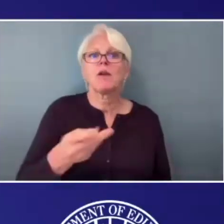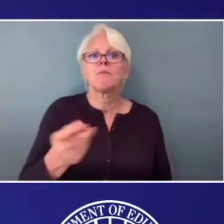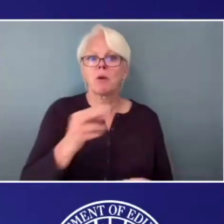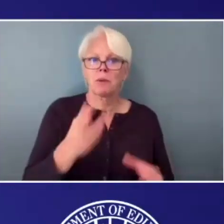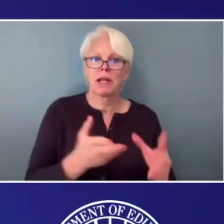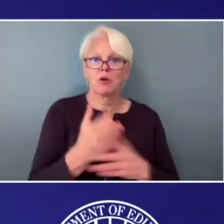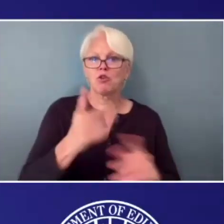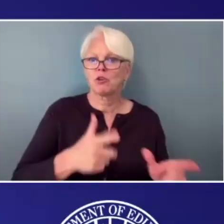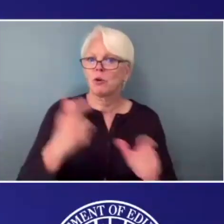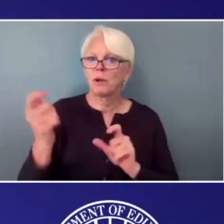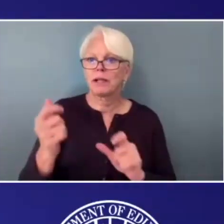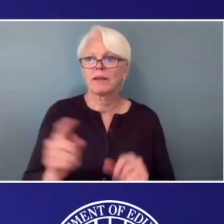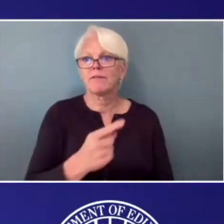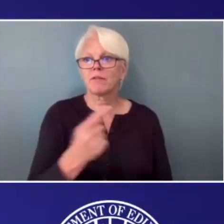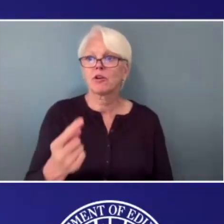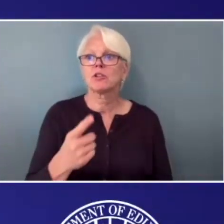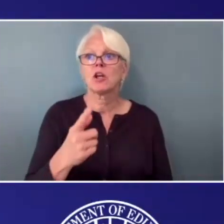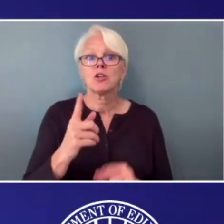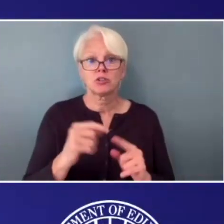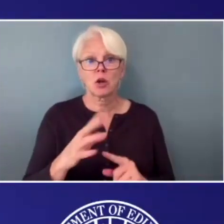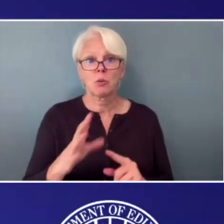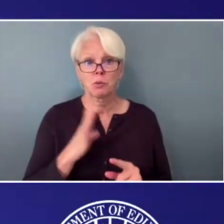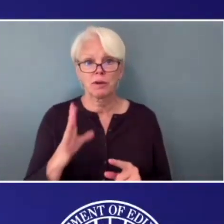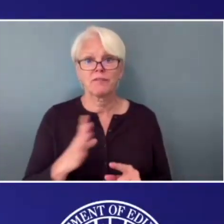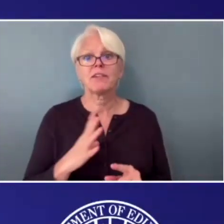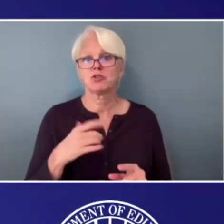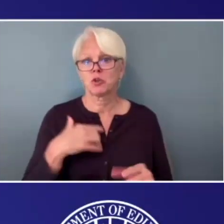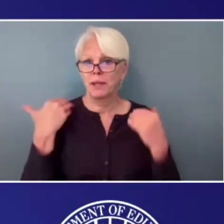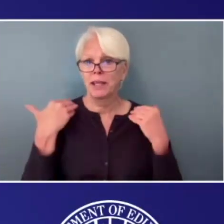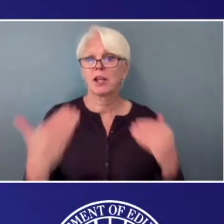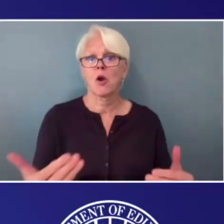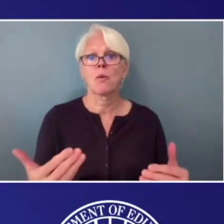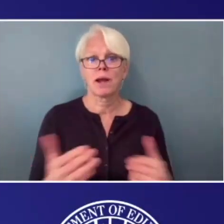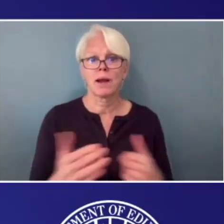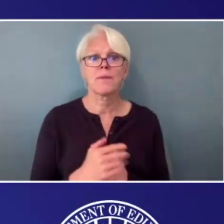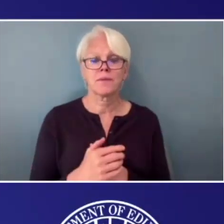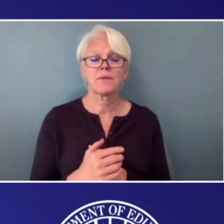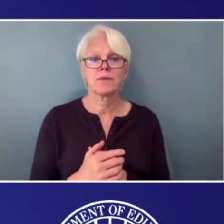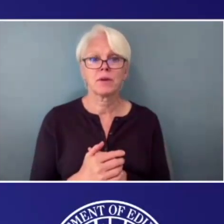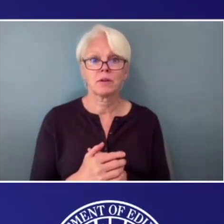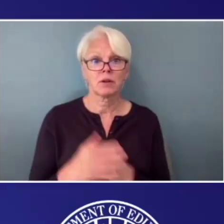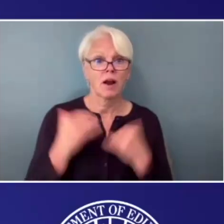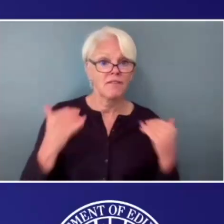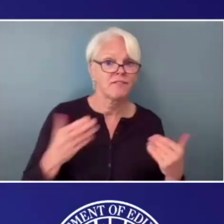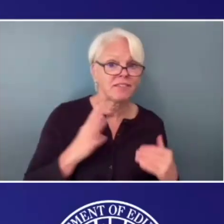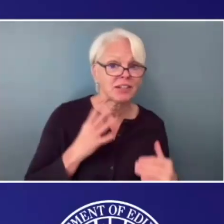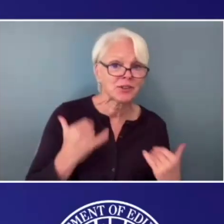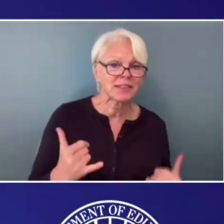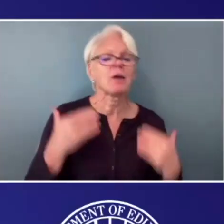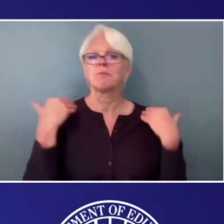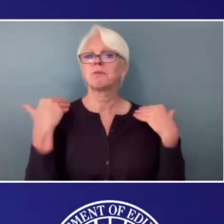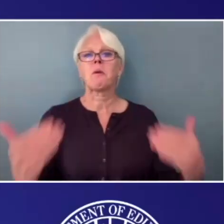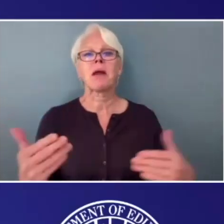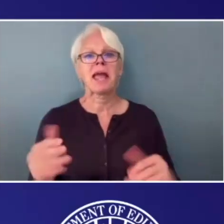So as soon as we're official, we can go ahead and do that. We're official. We can go ahead and do that. Okay.